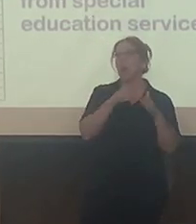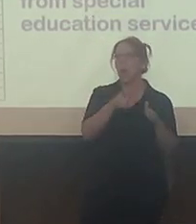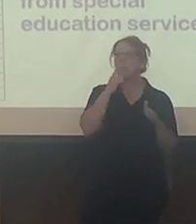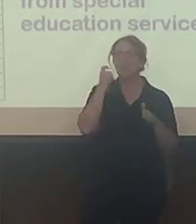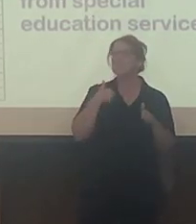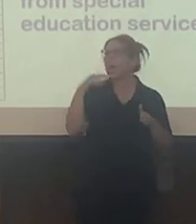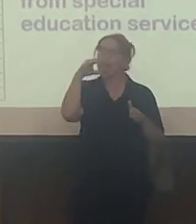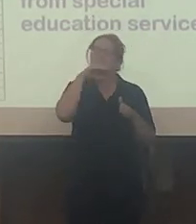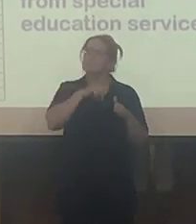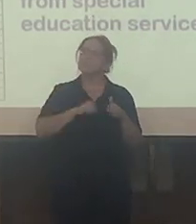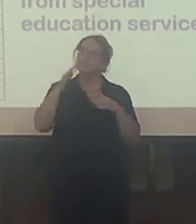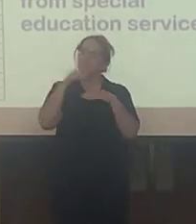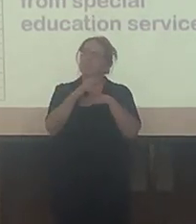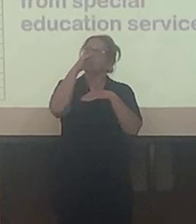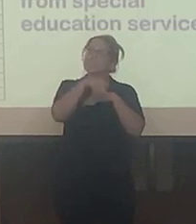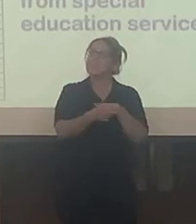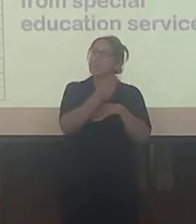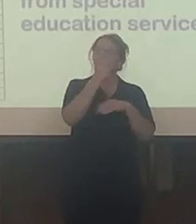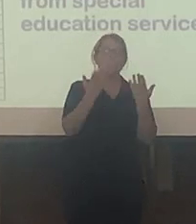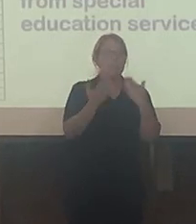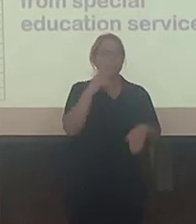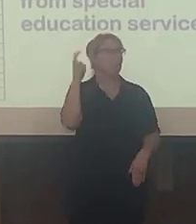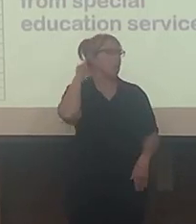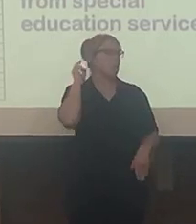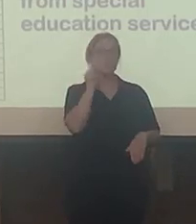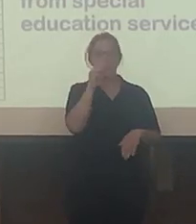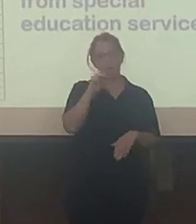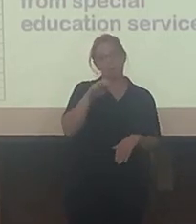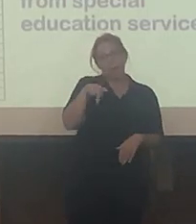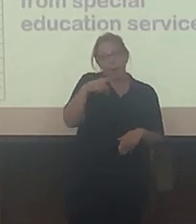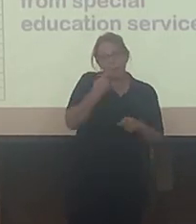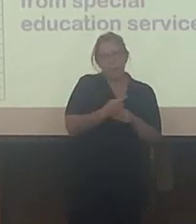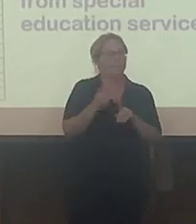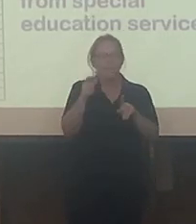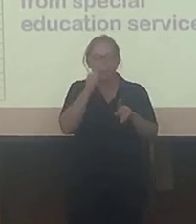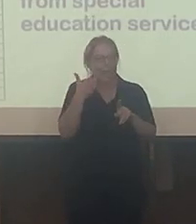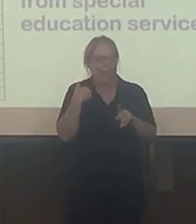maybe my cochlear implants not math right they don't have that auditory maturity